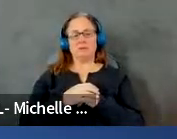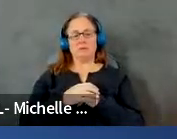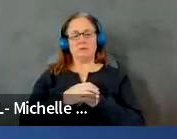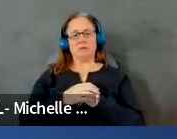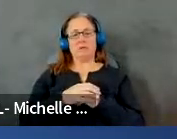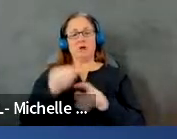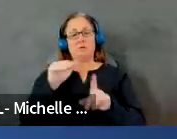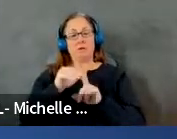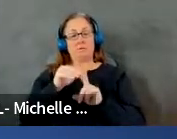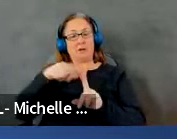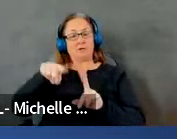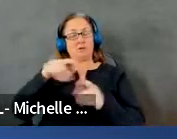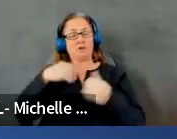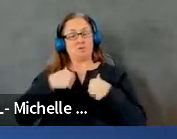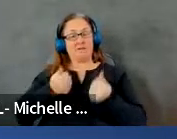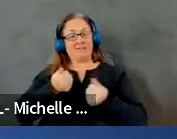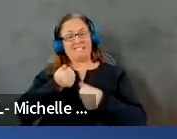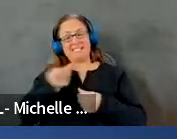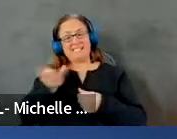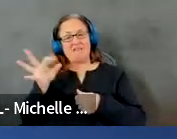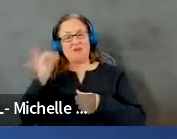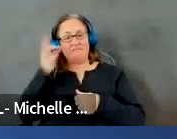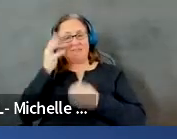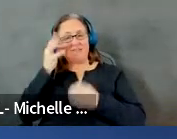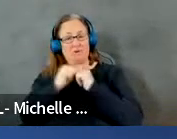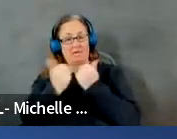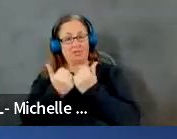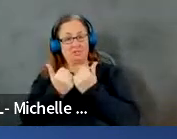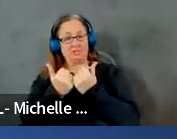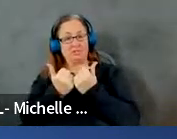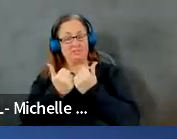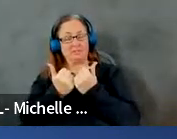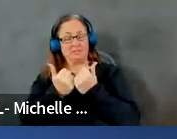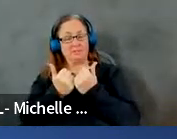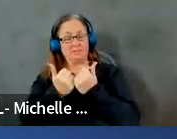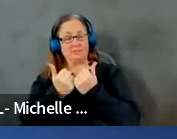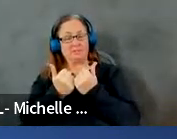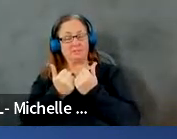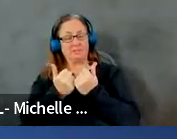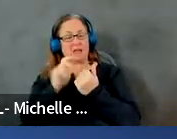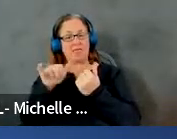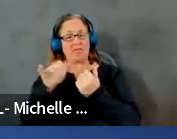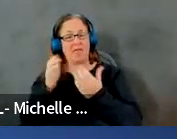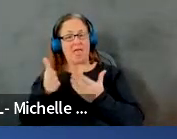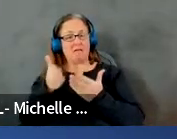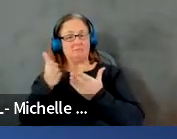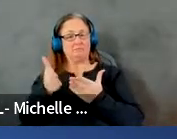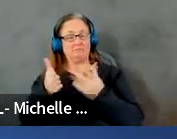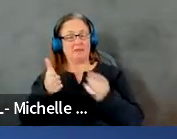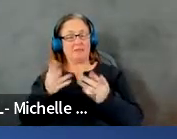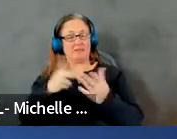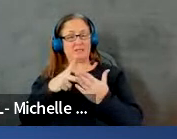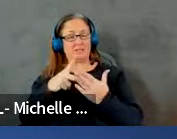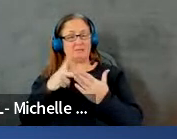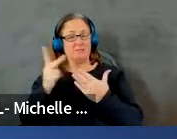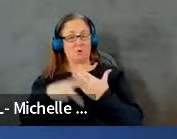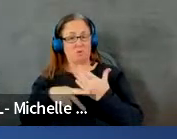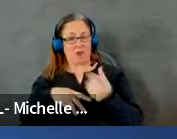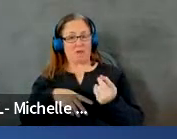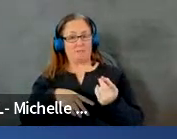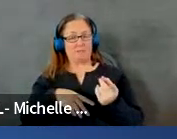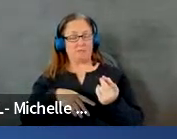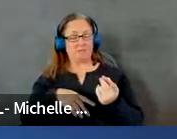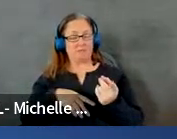us all, there are several federal agencies that administer these programs. The Social Security